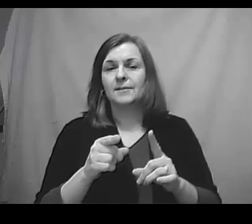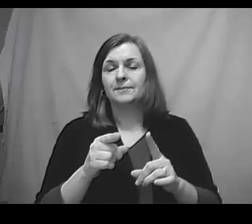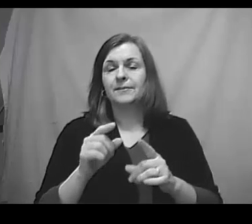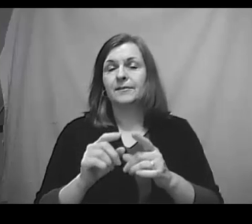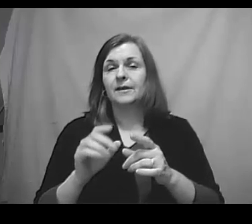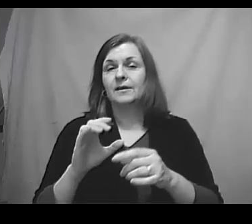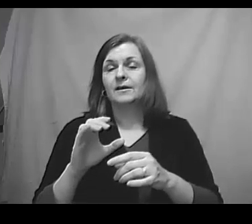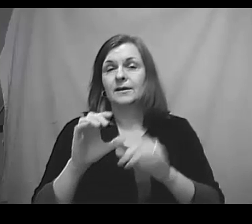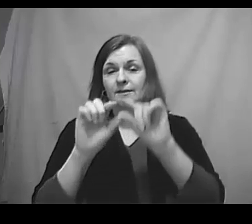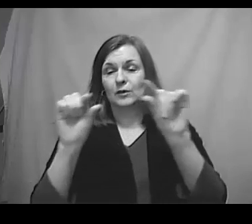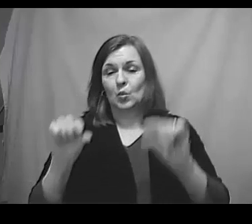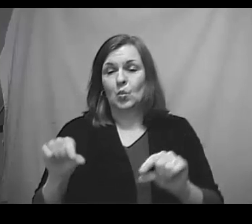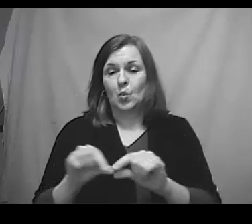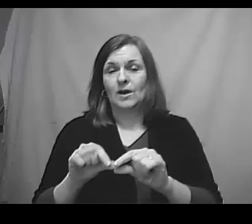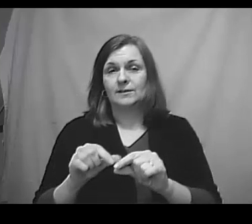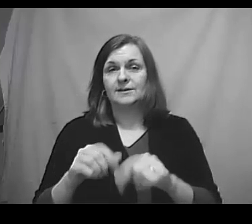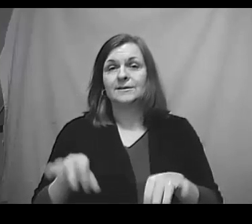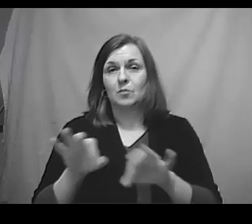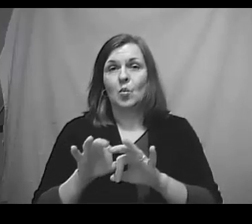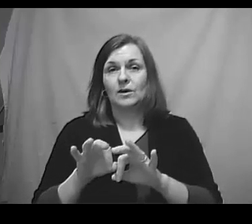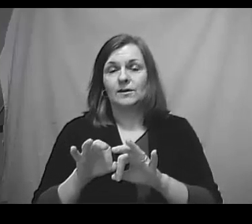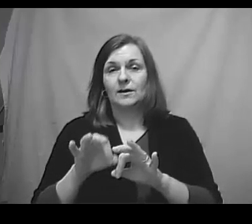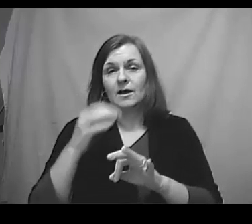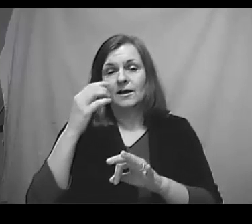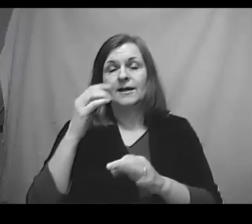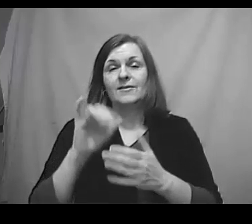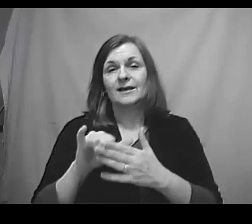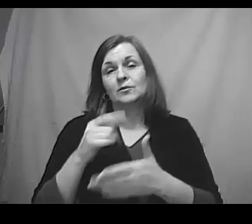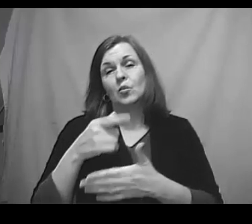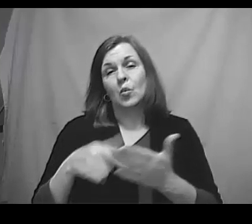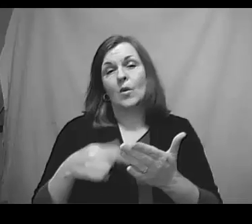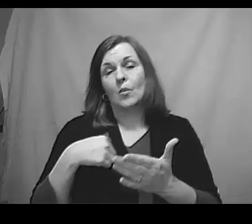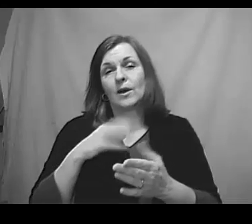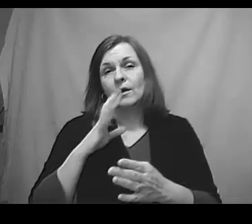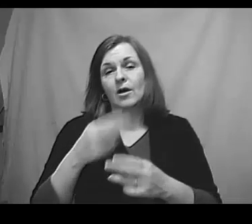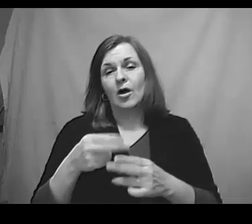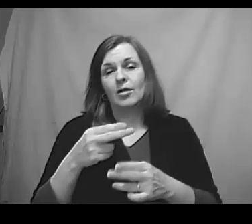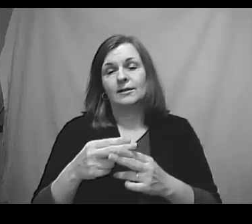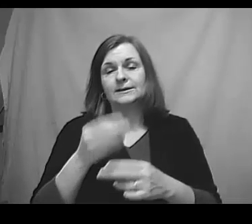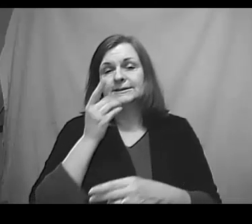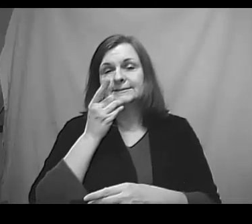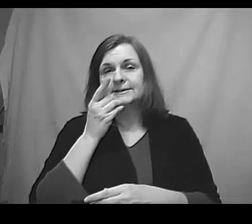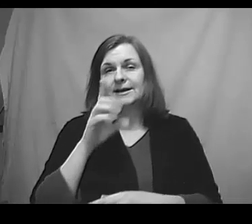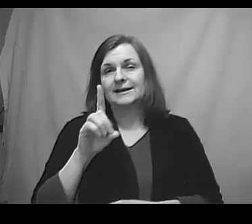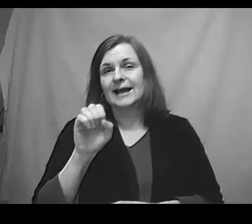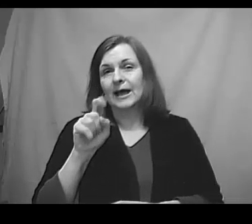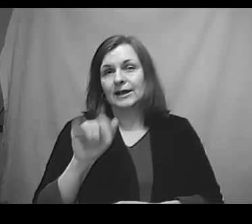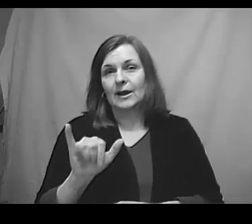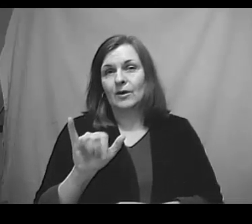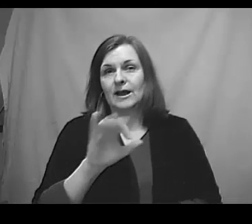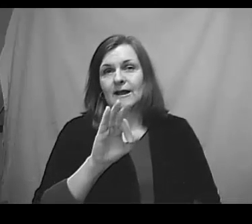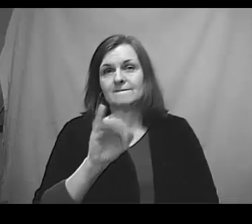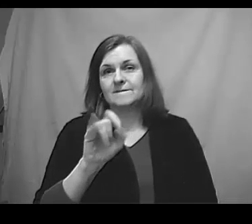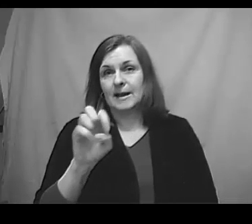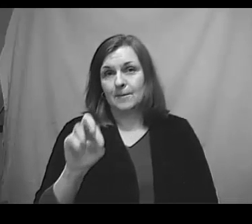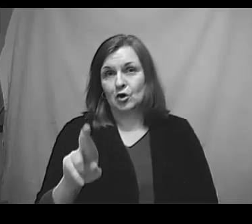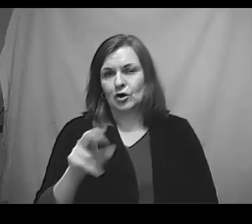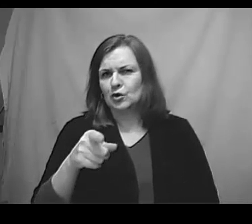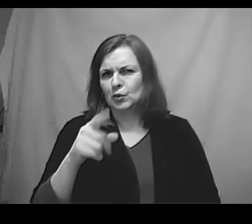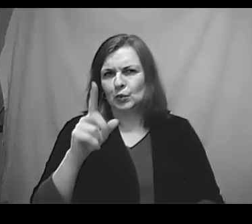important in our cell walls it's what we equate with dietary fiber